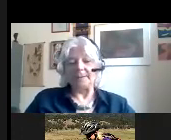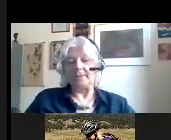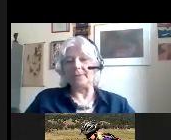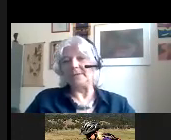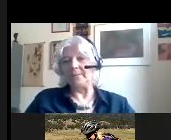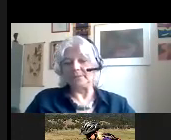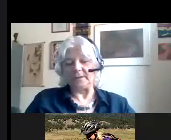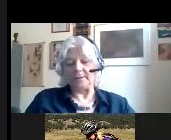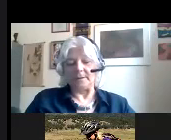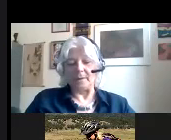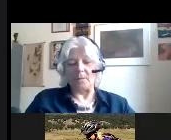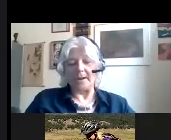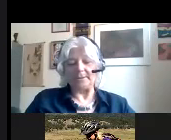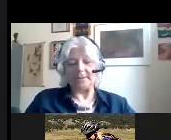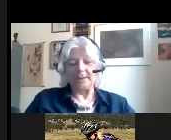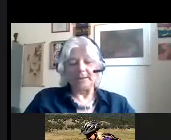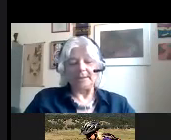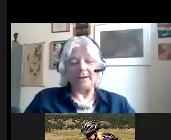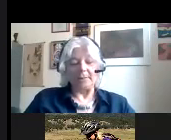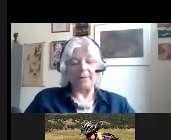to 13% among whites, native Americans and